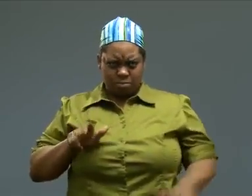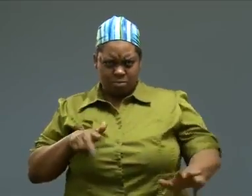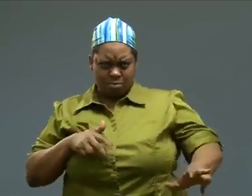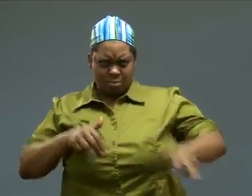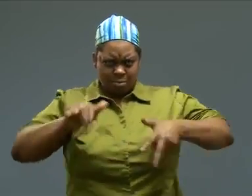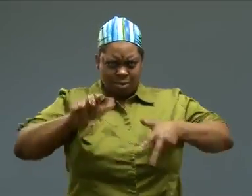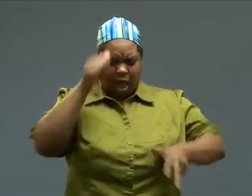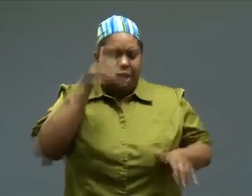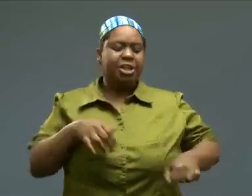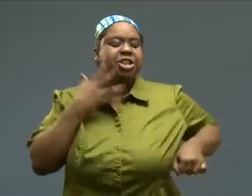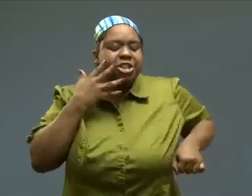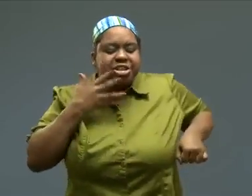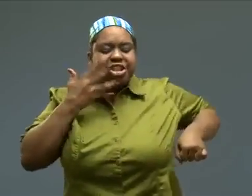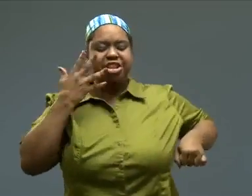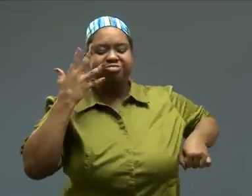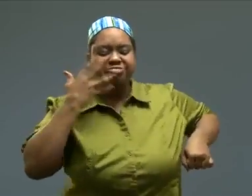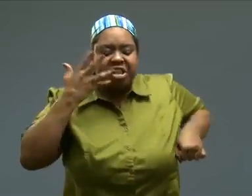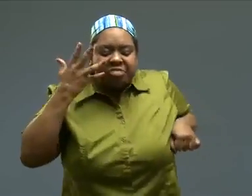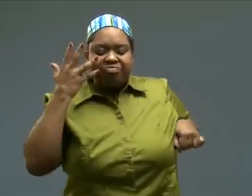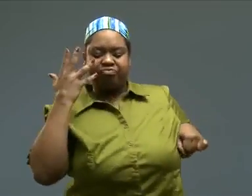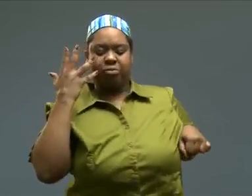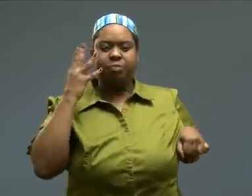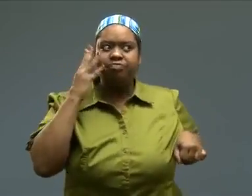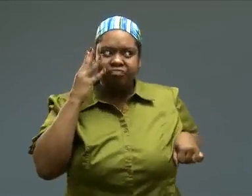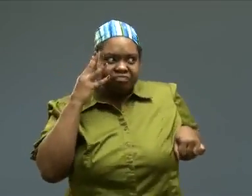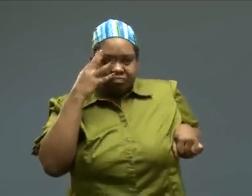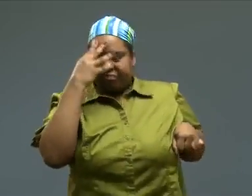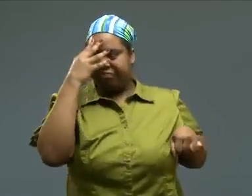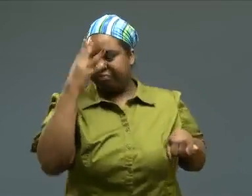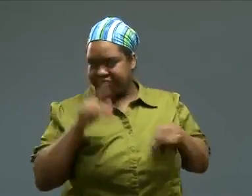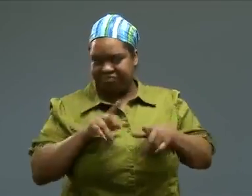My aunt was flustered as the four of us left